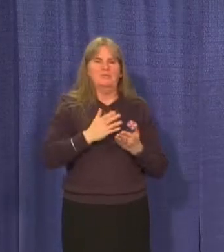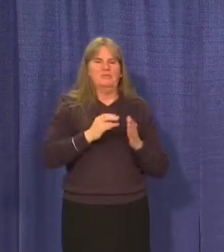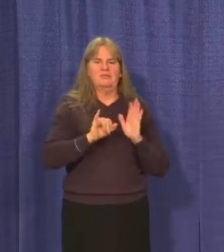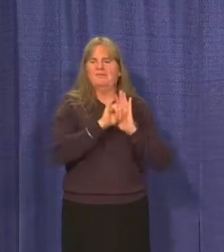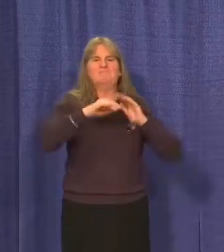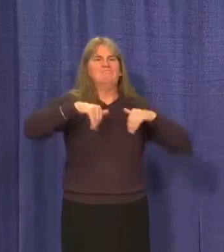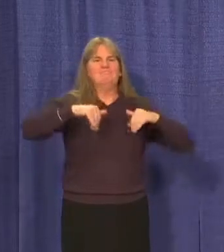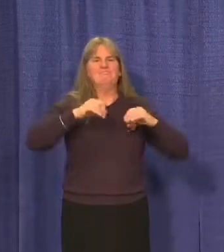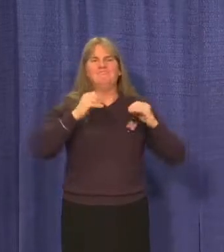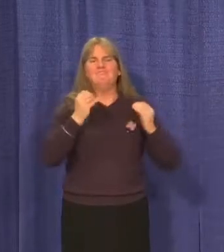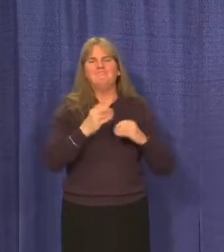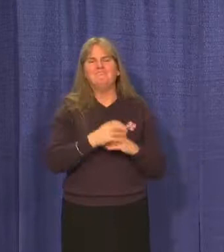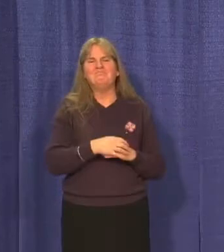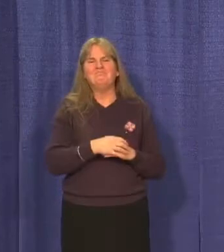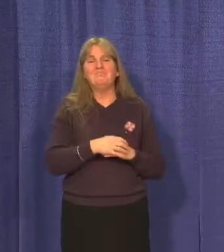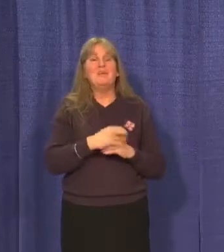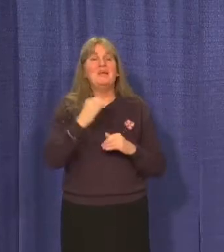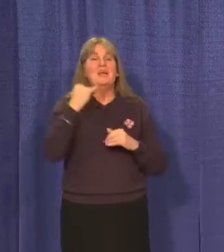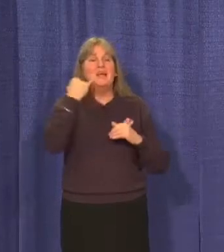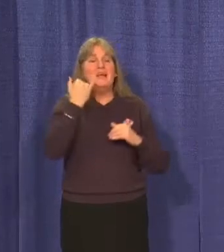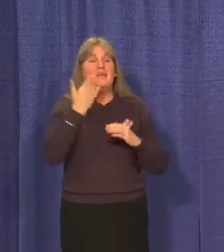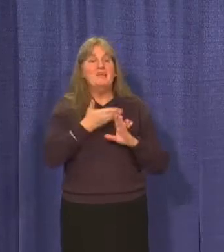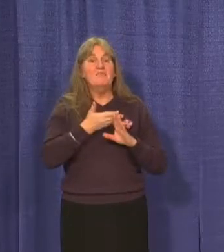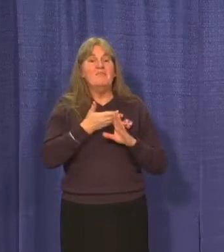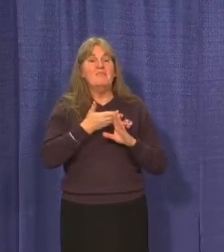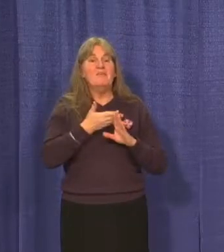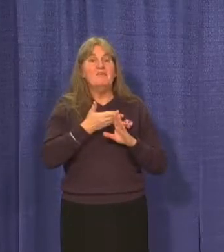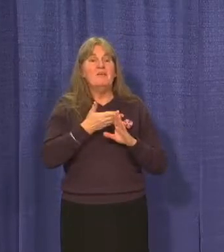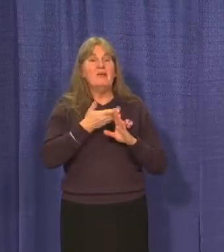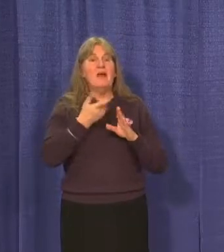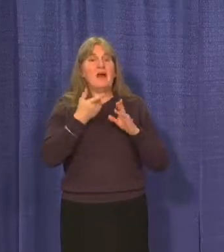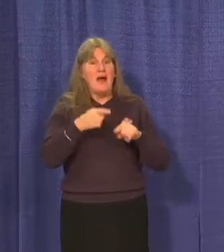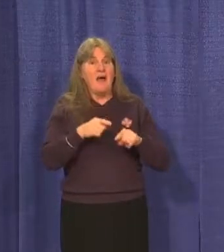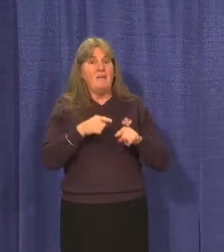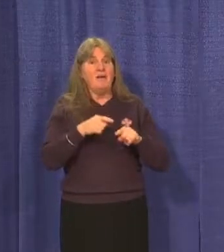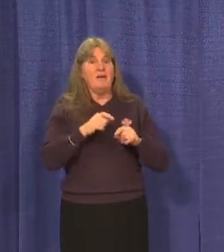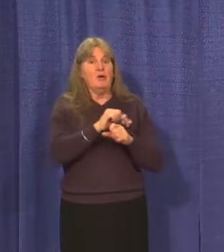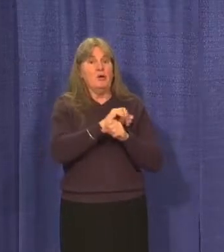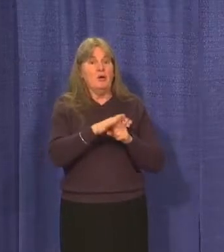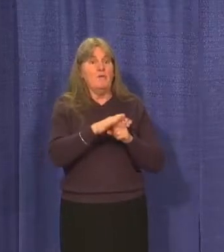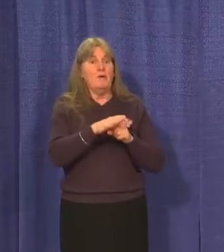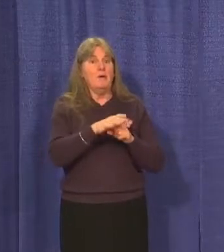But I do think, if that happened, it happened to a limited extent.